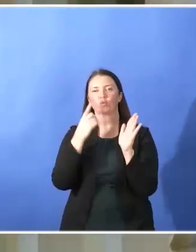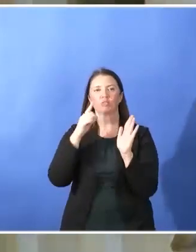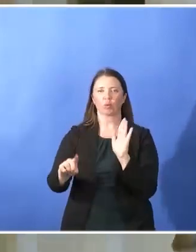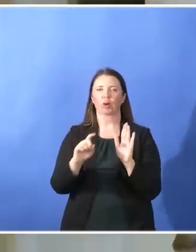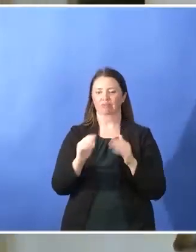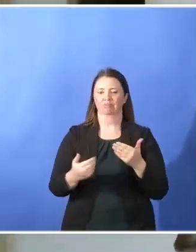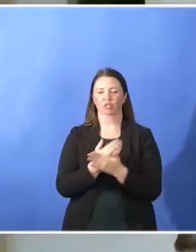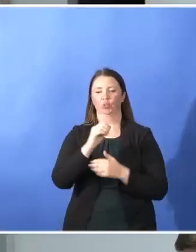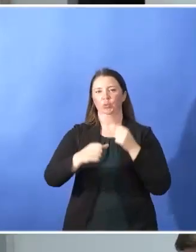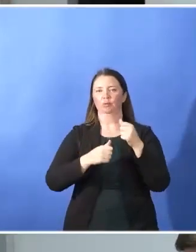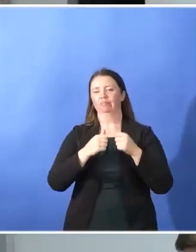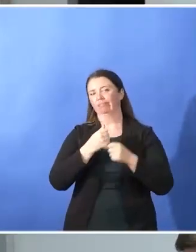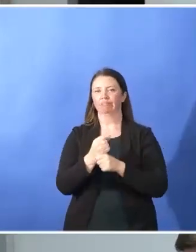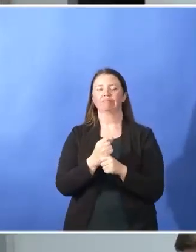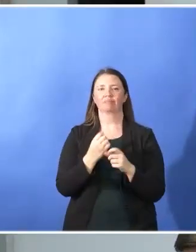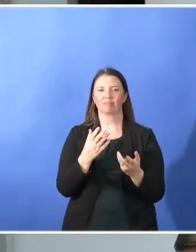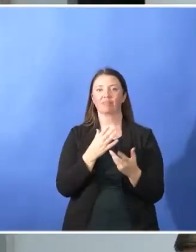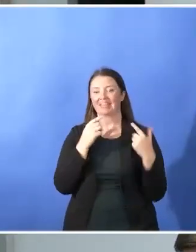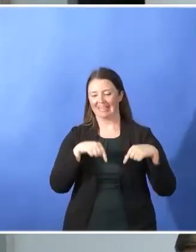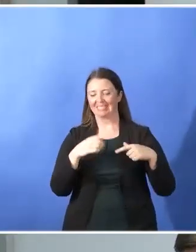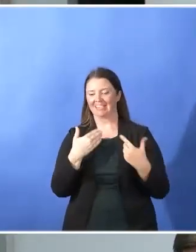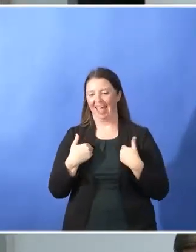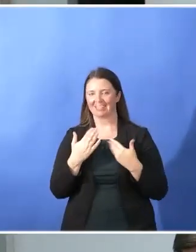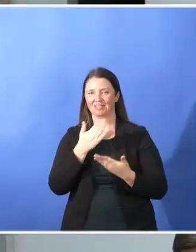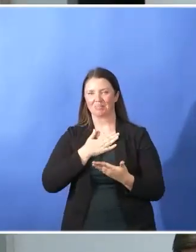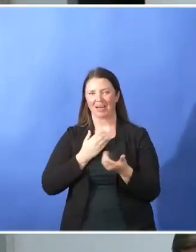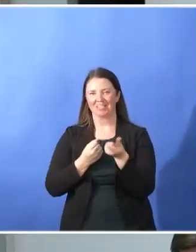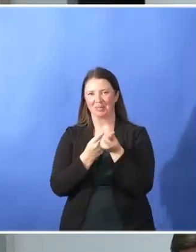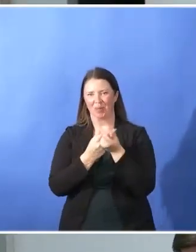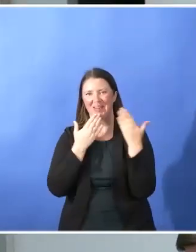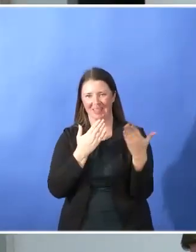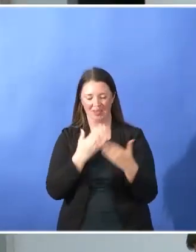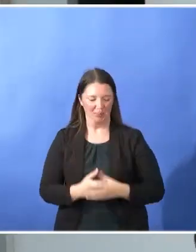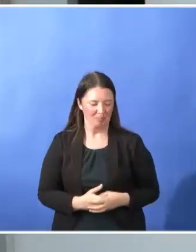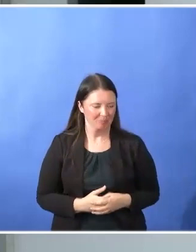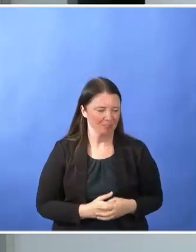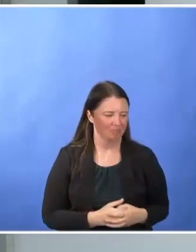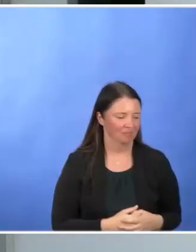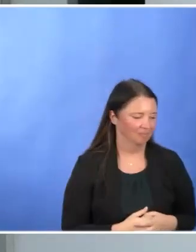URGENCY.